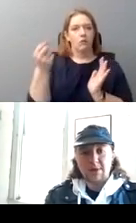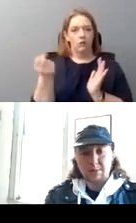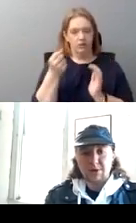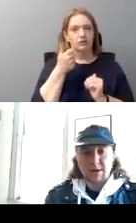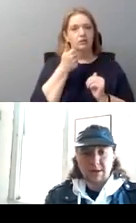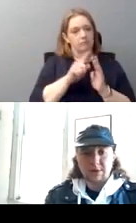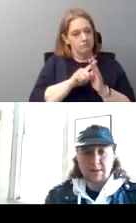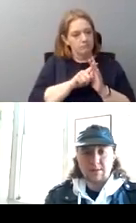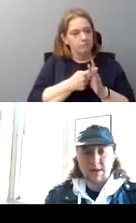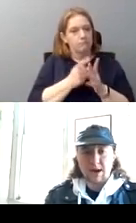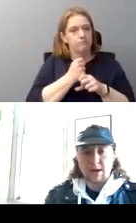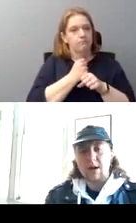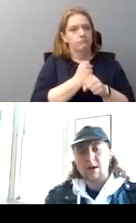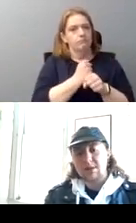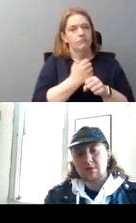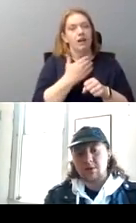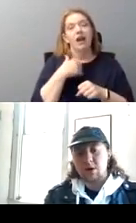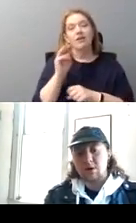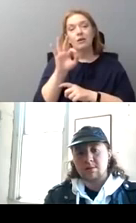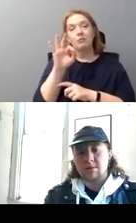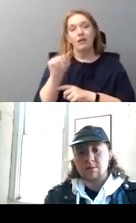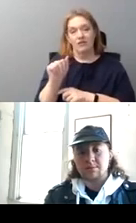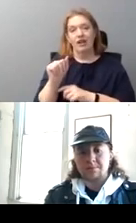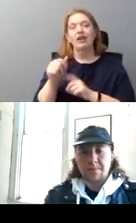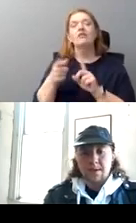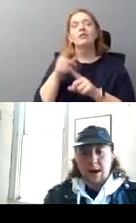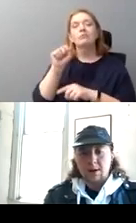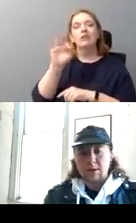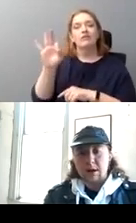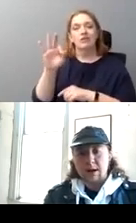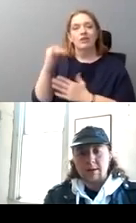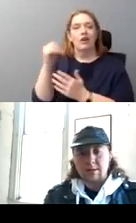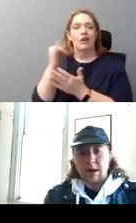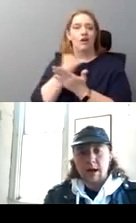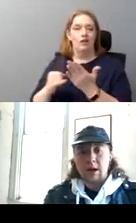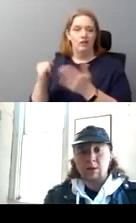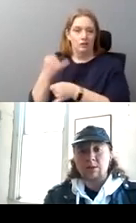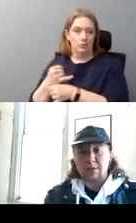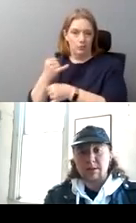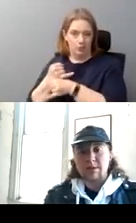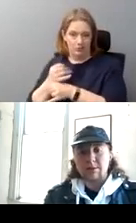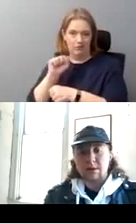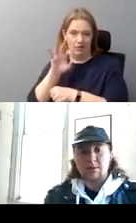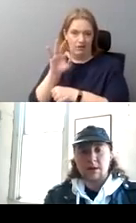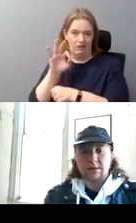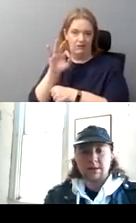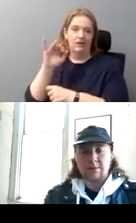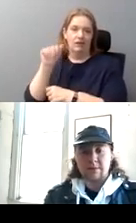in printmaking from SFAI, San Francisco Art Institute, Ireland cemented himself as a key